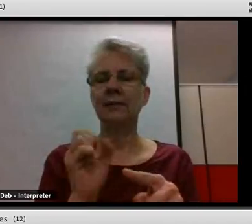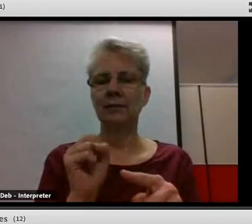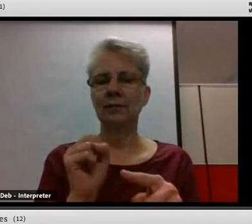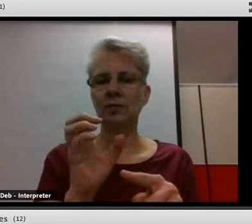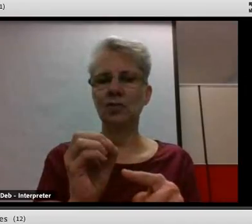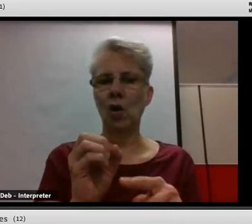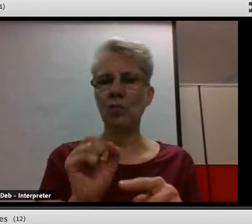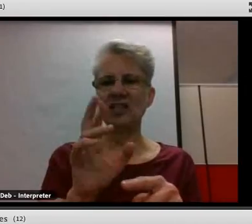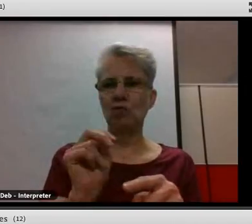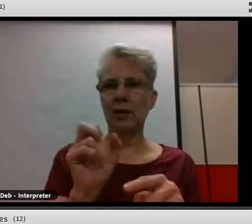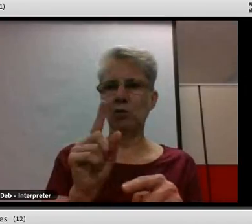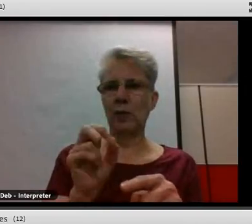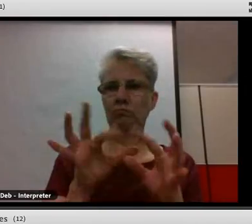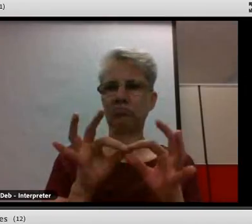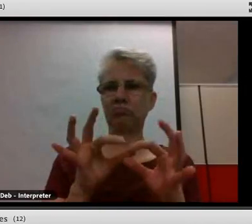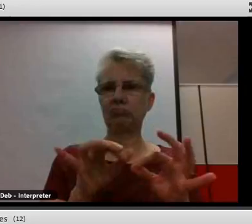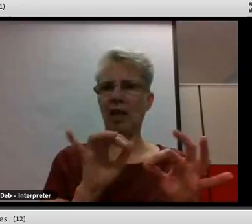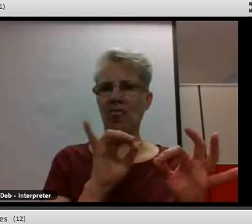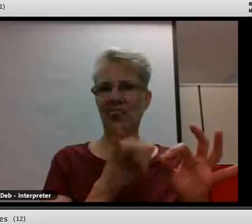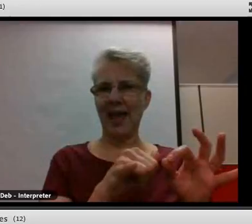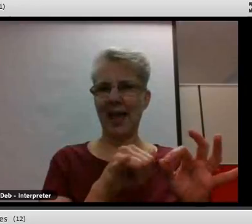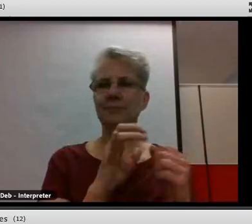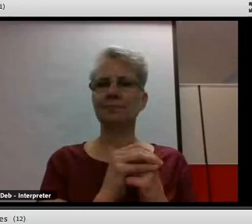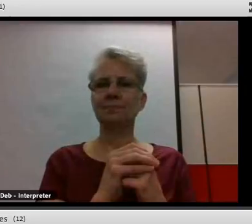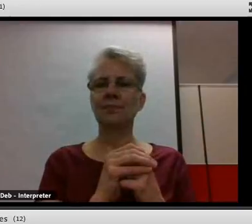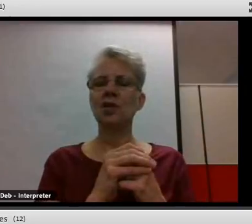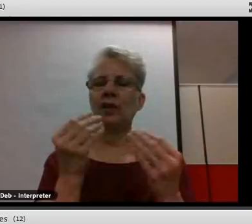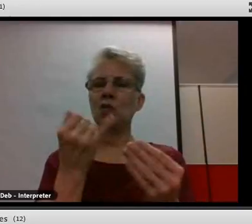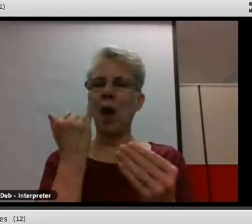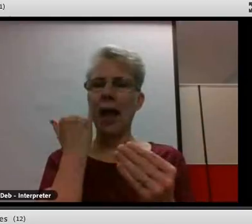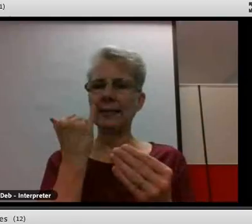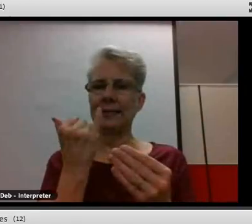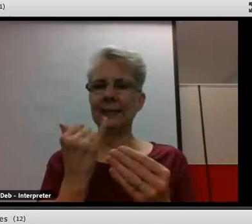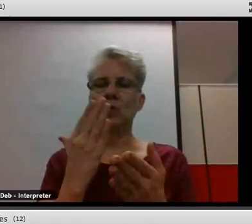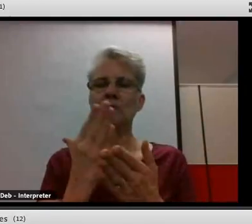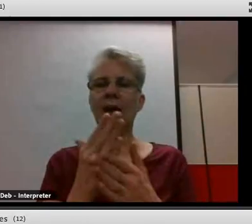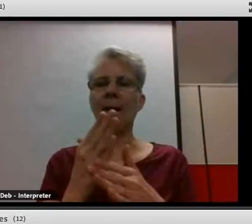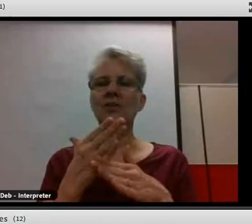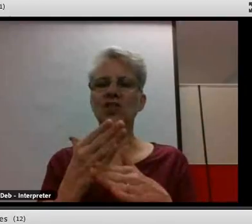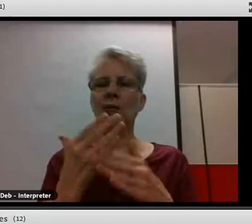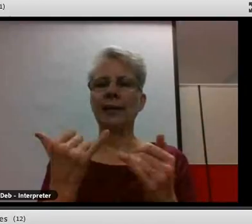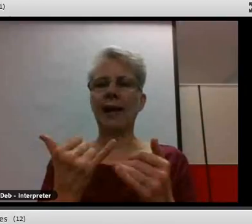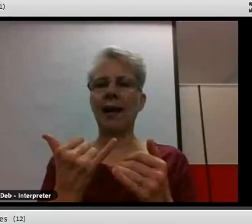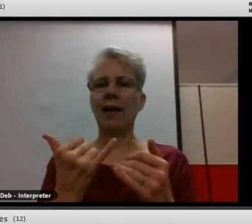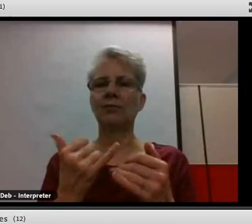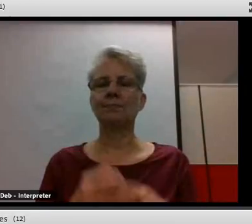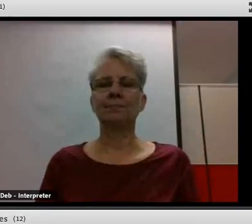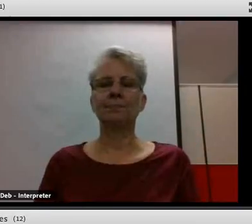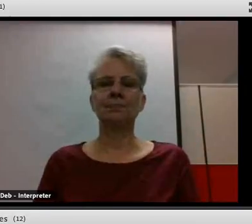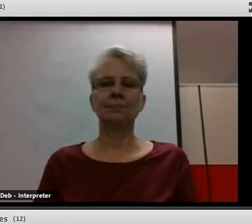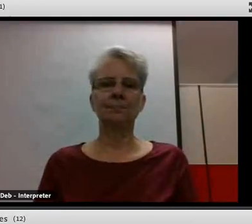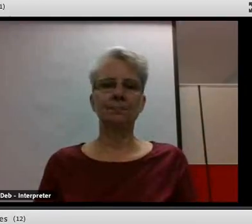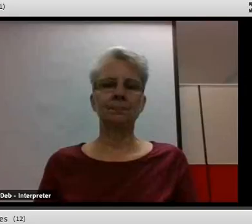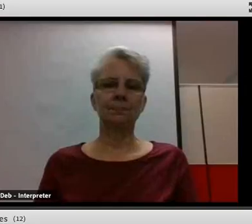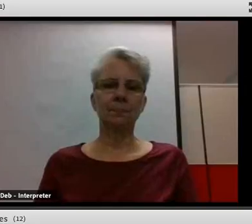of where the technology gets ahead of us and people don't consider or test things for people with disabilities.